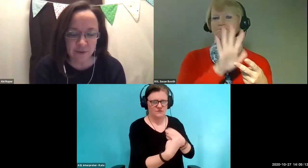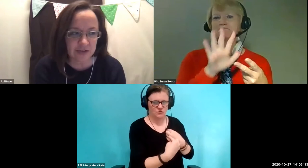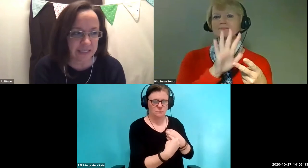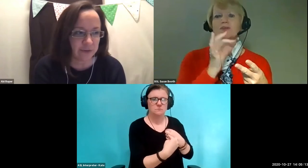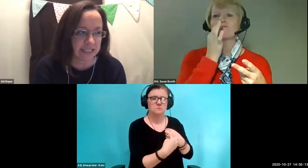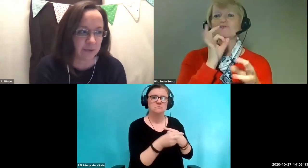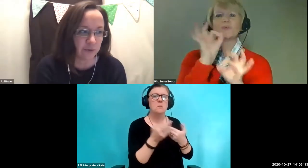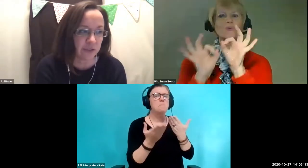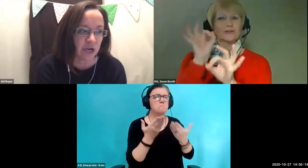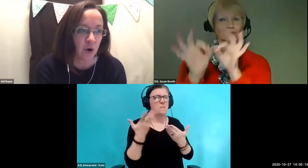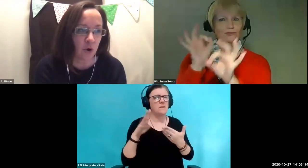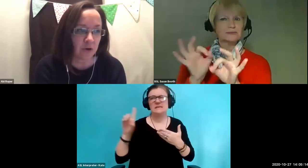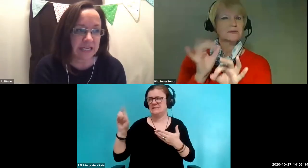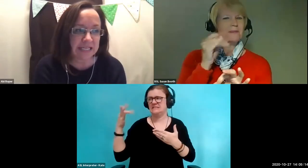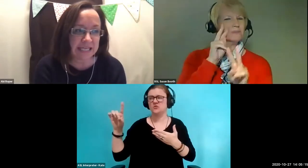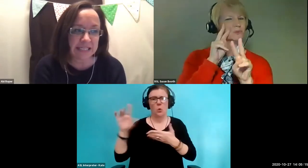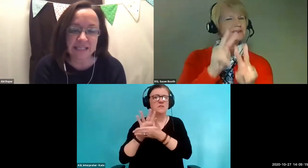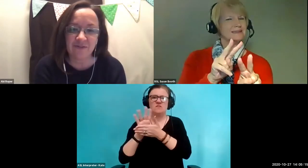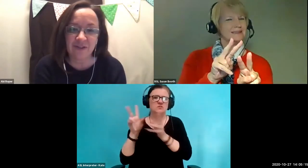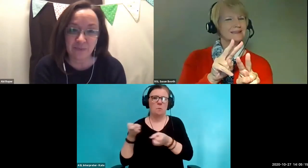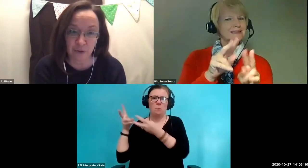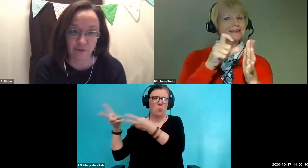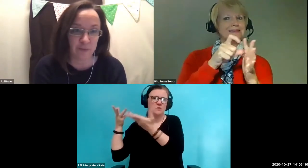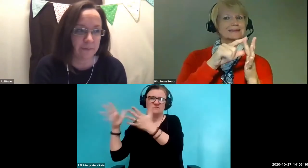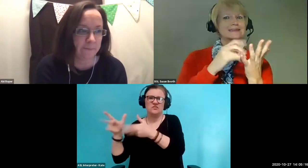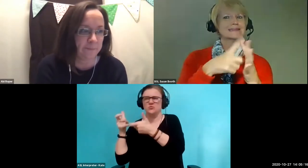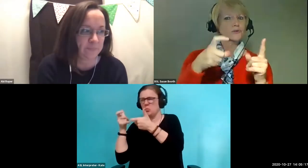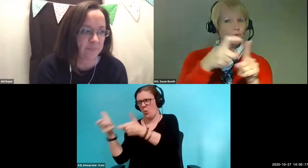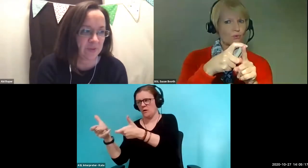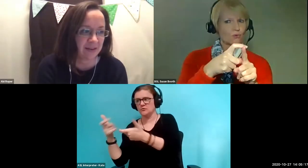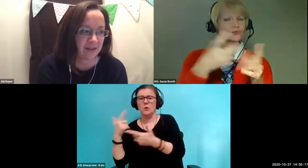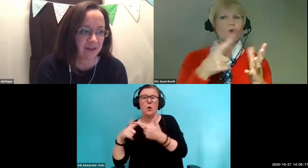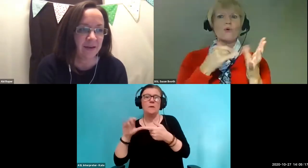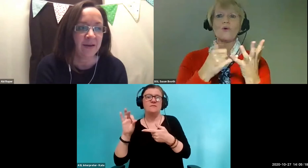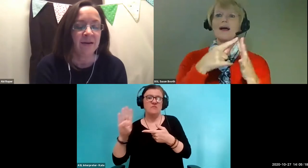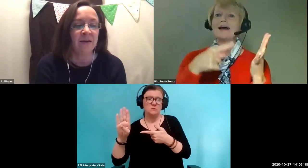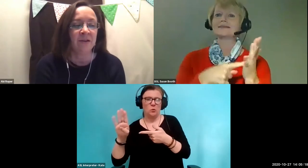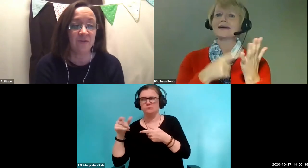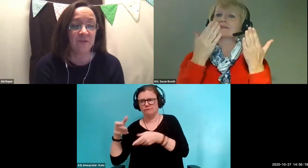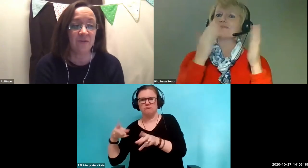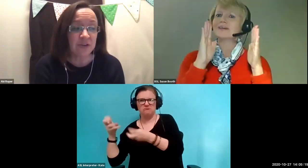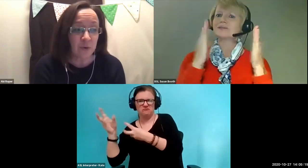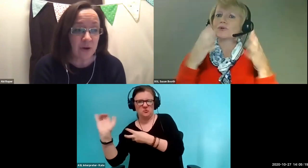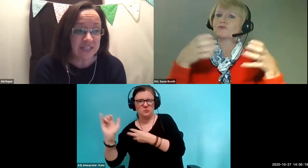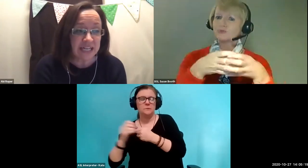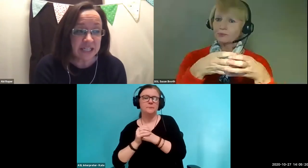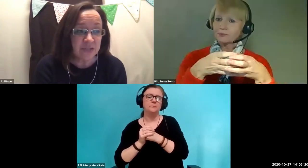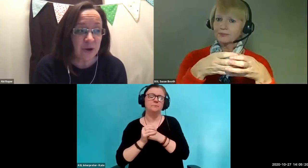already on Discord or on the ASSETS facebook group. The four individual conversations will